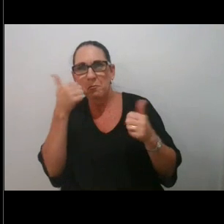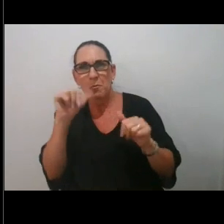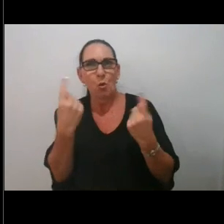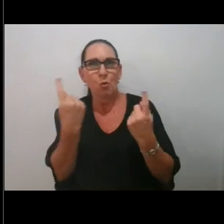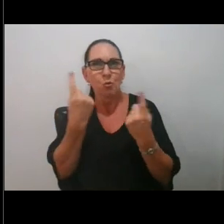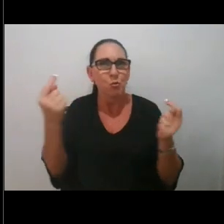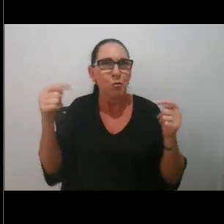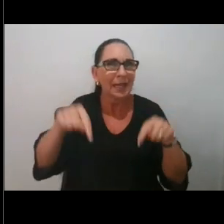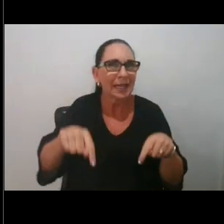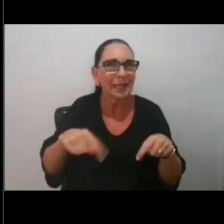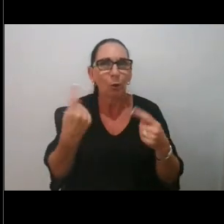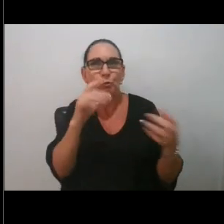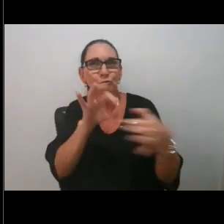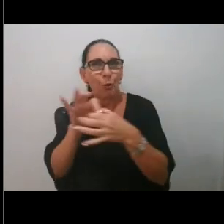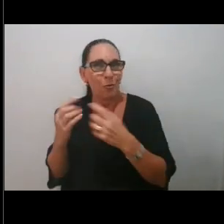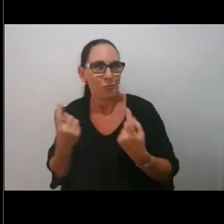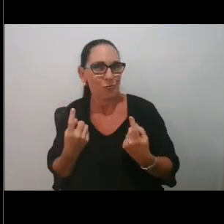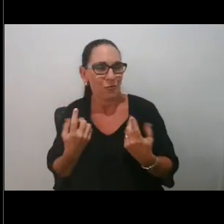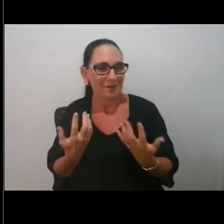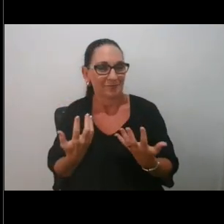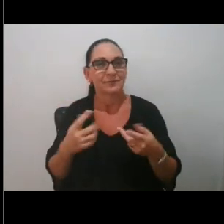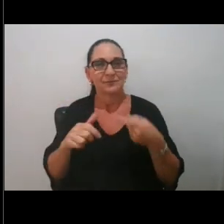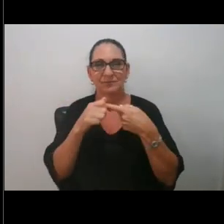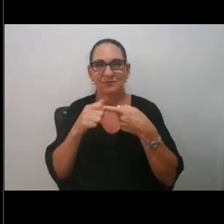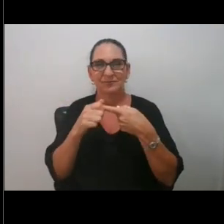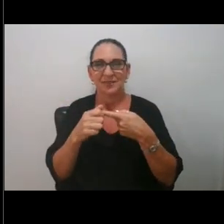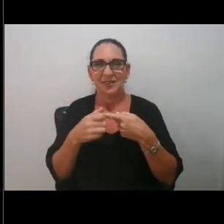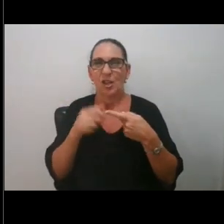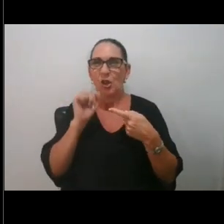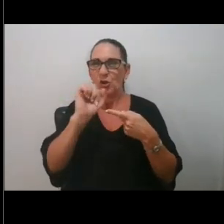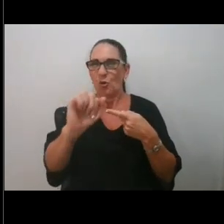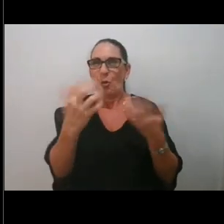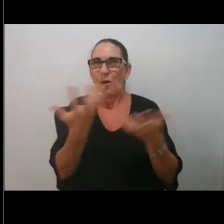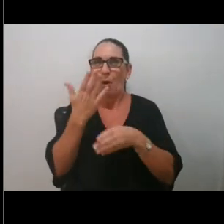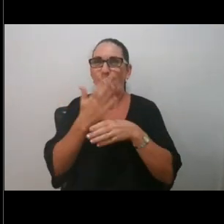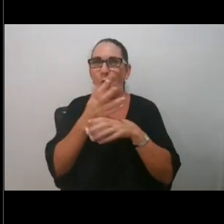first one is asking what region that you work in I'll just launch that poll now so you can